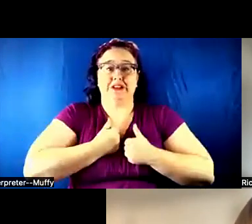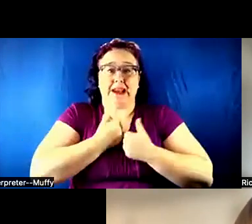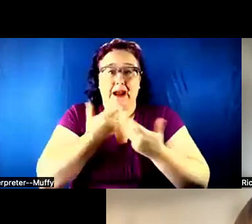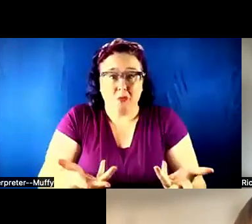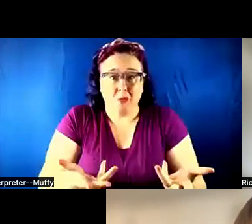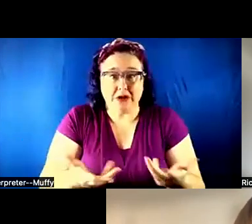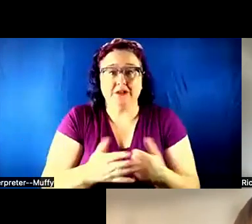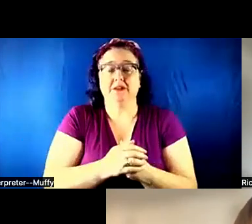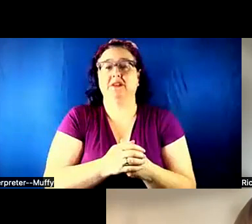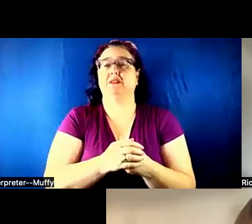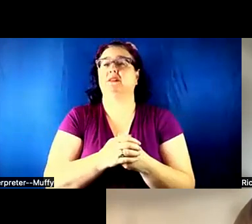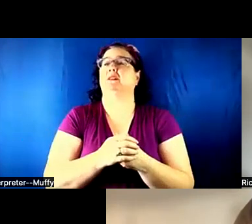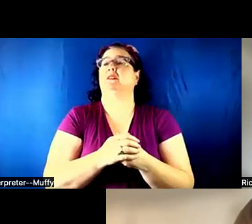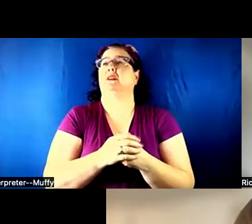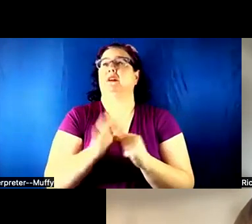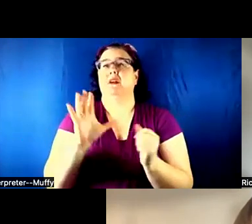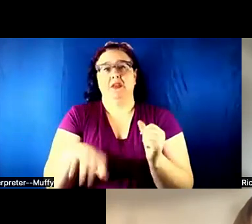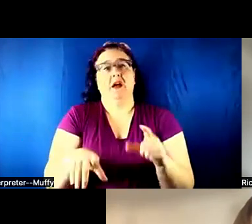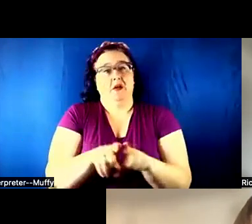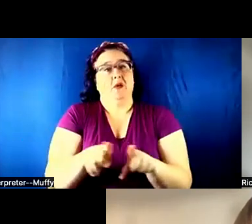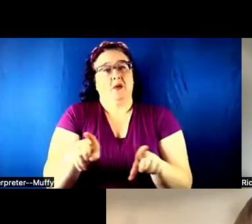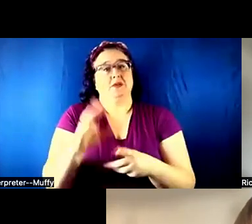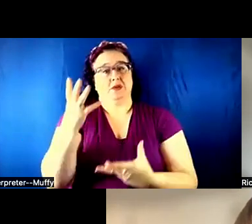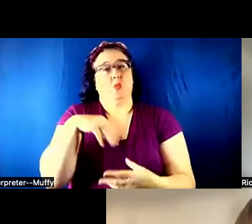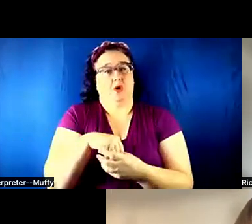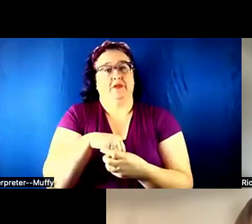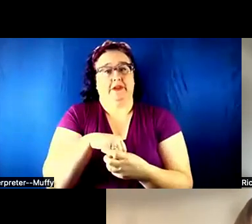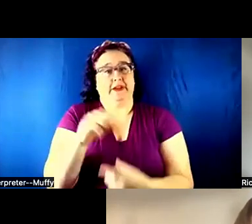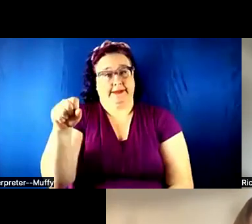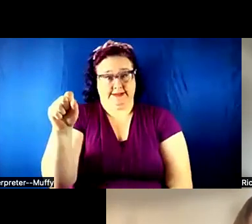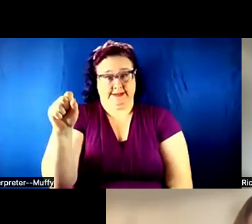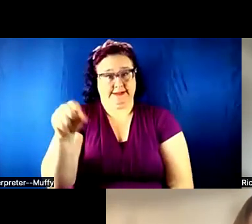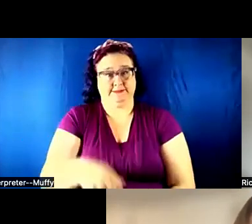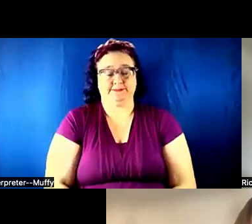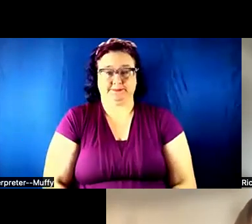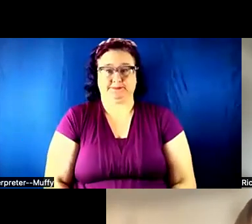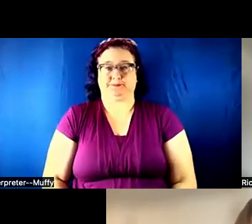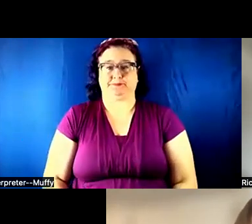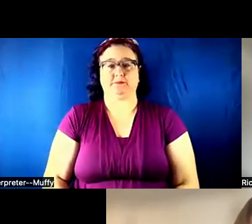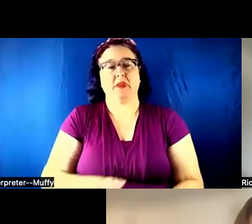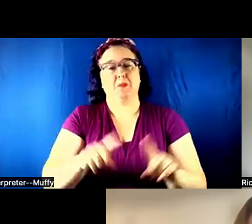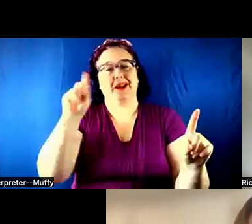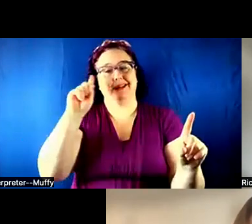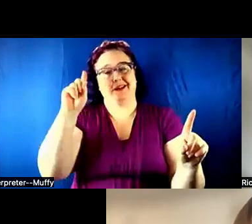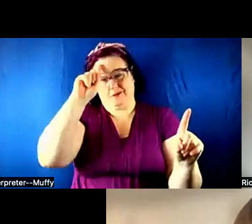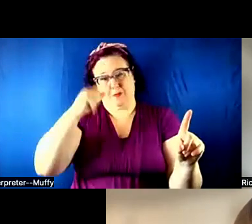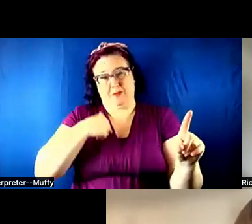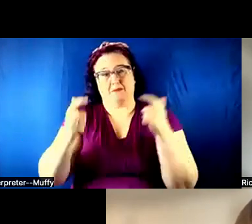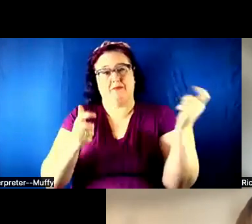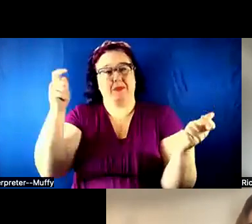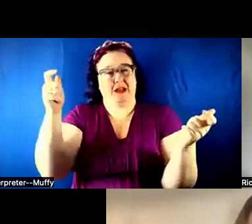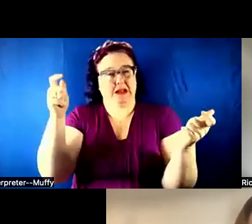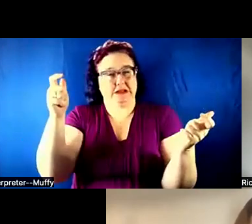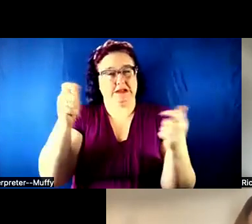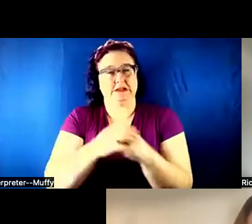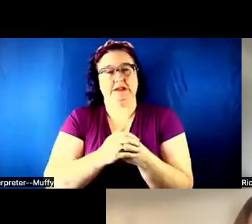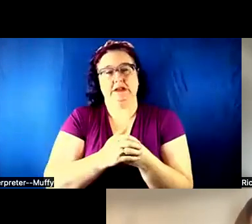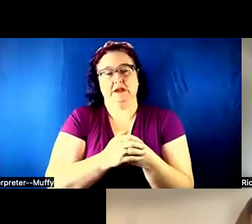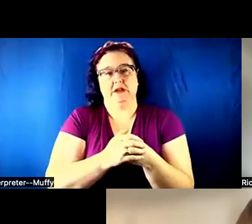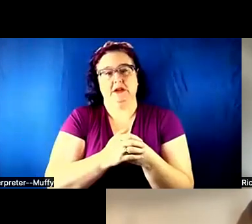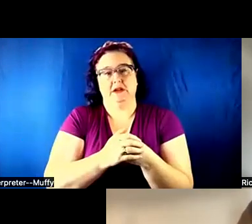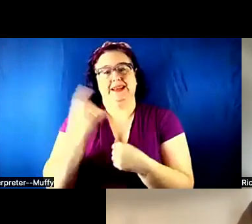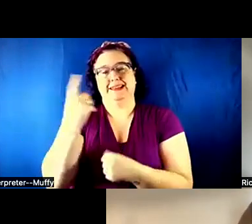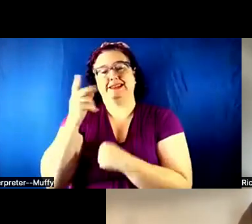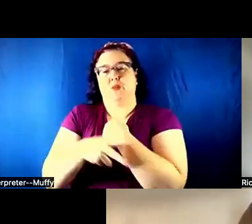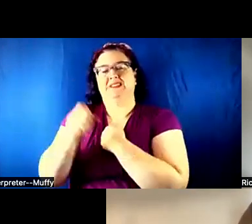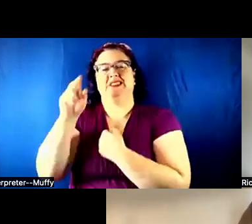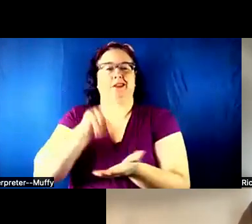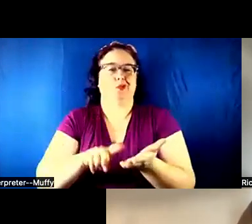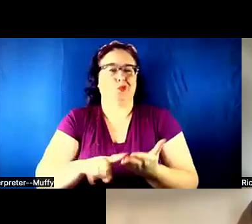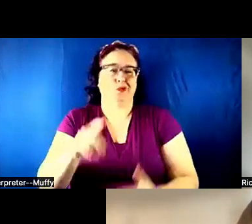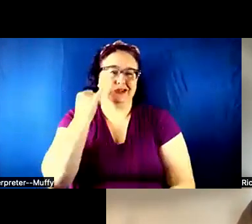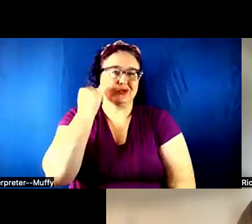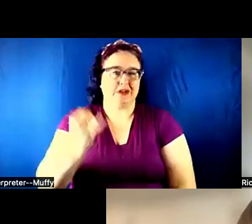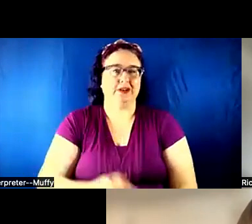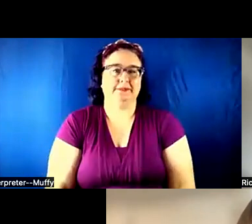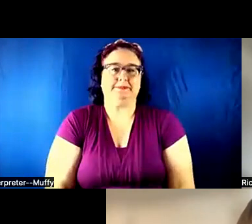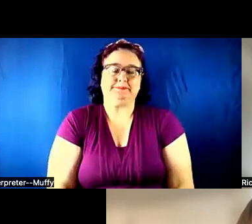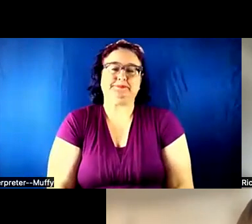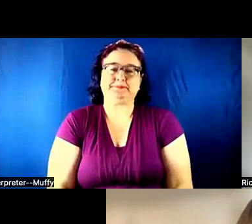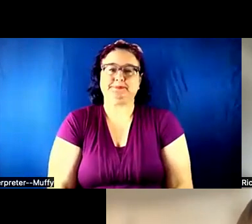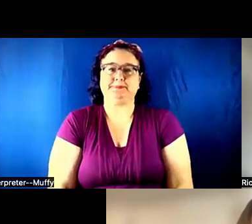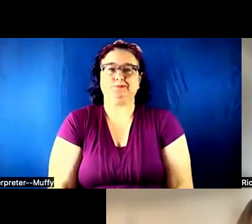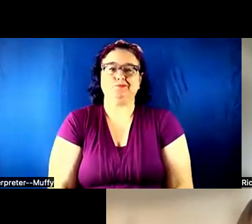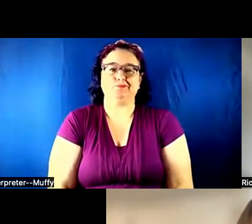I think that can also play into it. The biggest thing is that fear. I get it is a true fear,